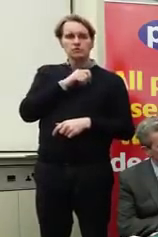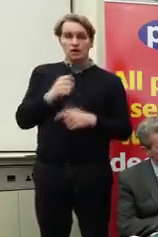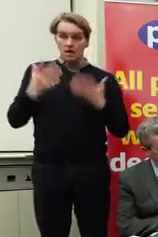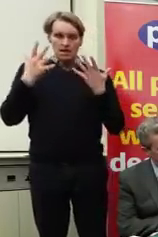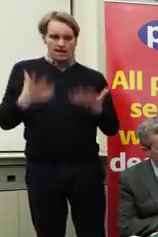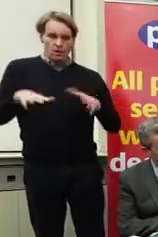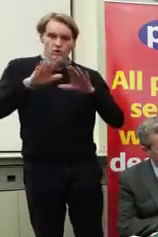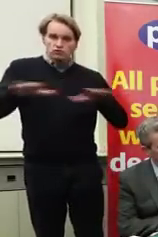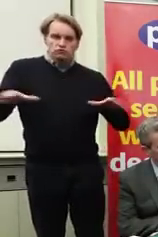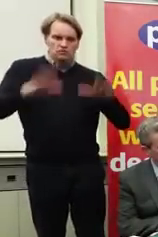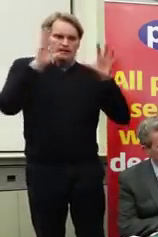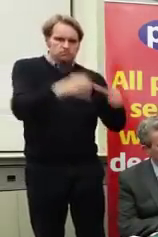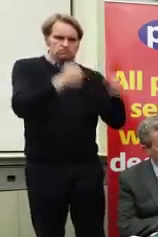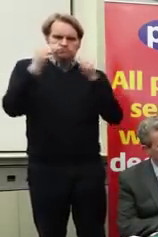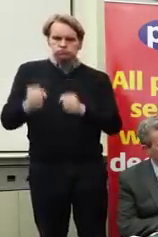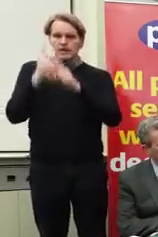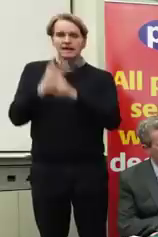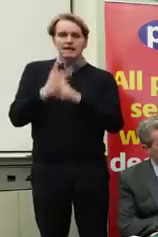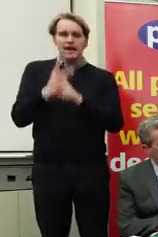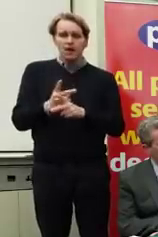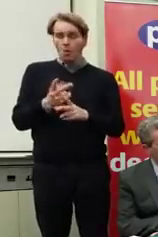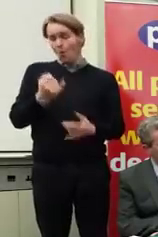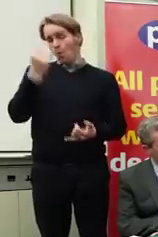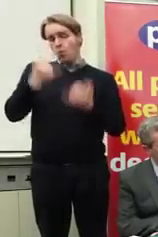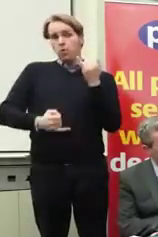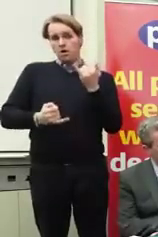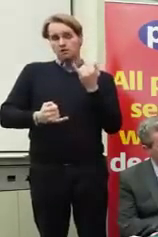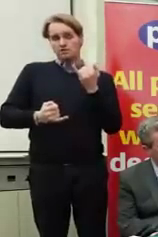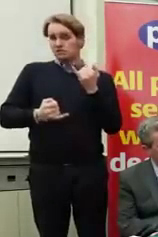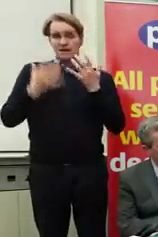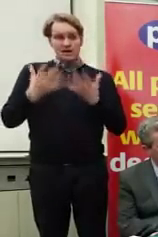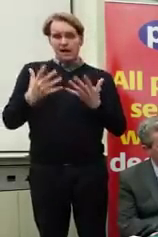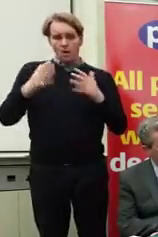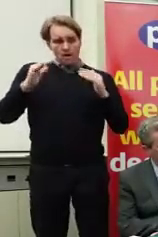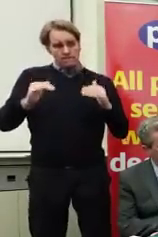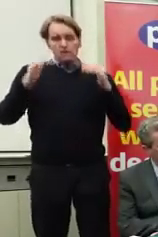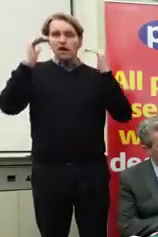since the 1980s. Why? Because there's been cuts to intervention children's services